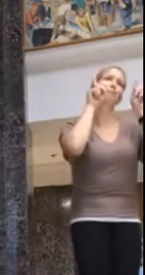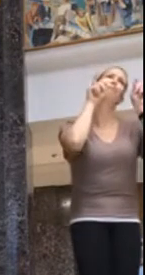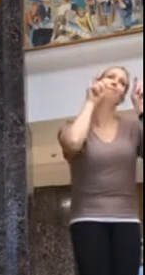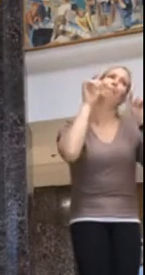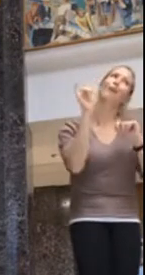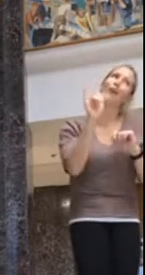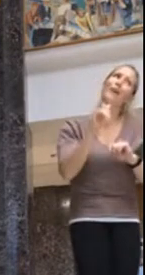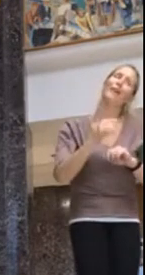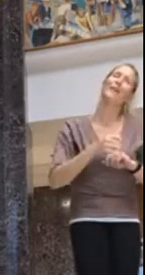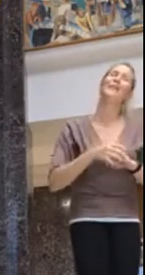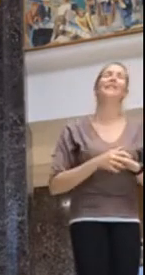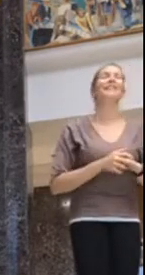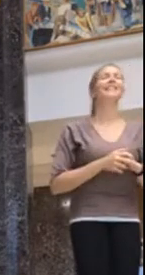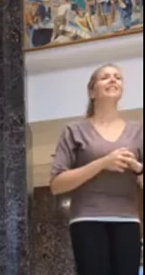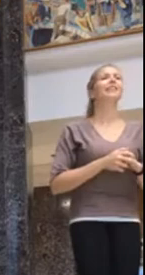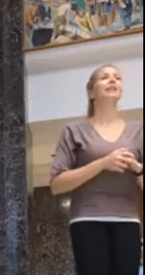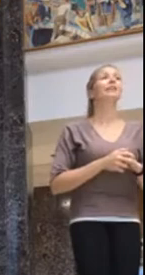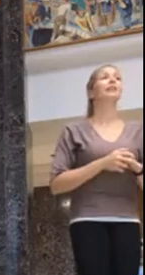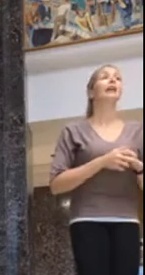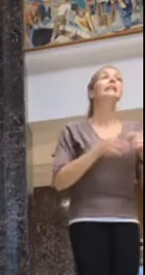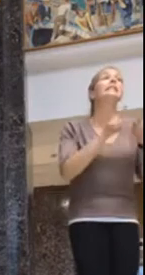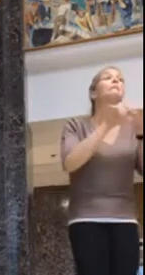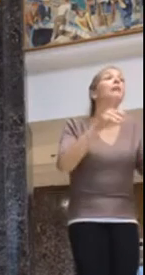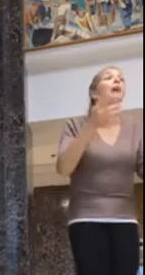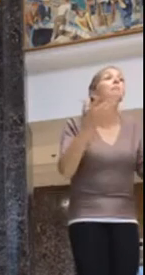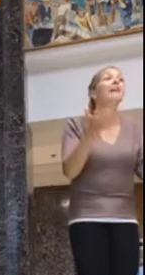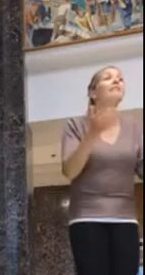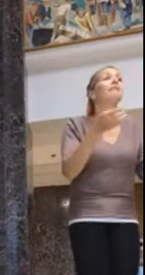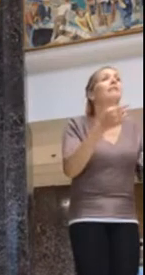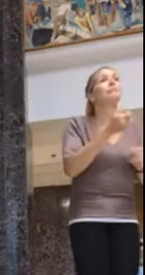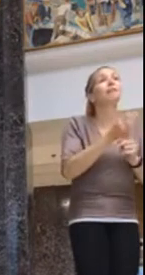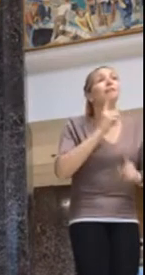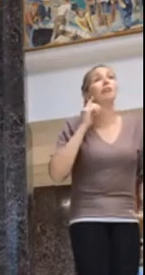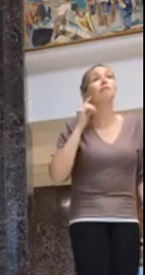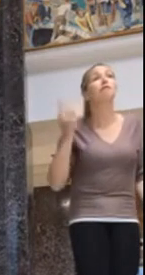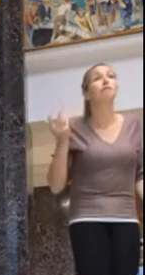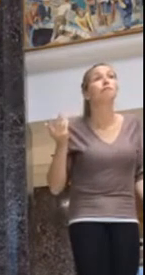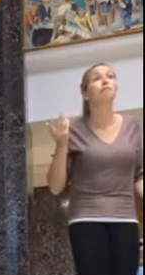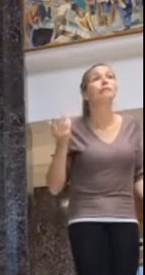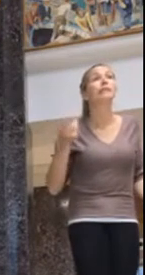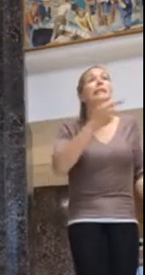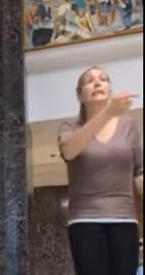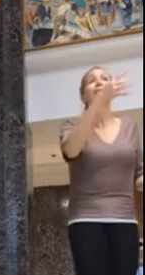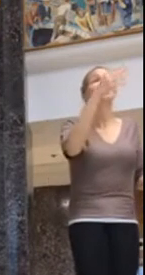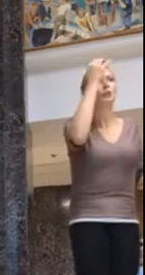He happens to be deaf. But he knows when he's been avoided and mistreated.